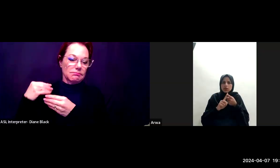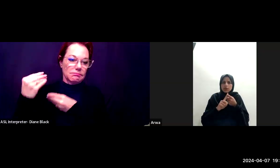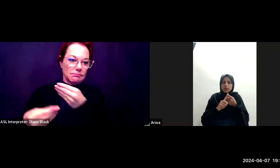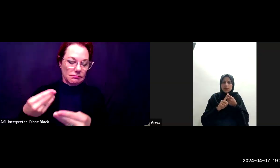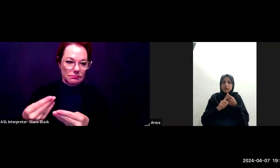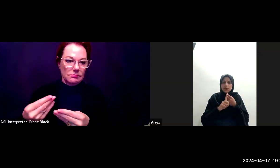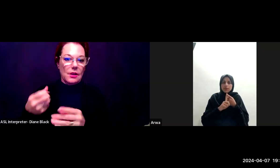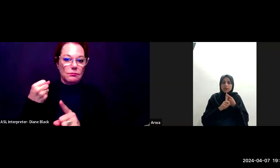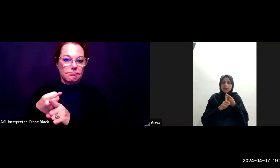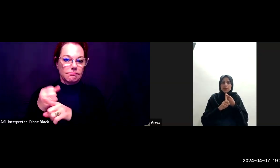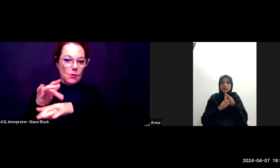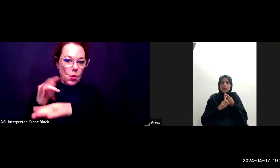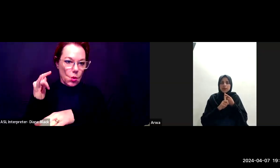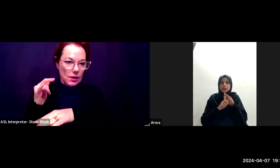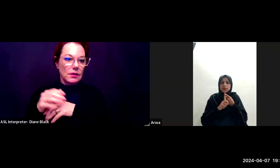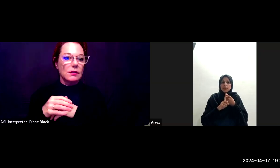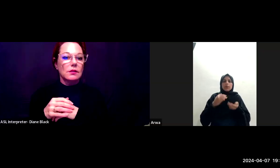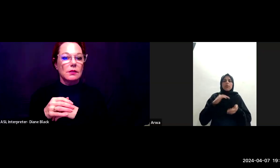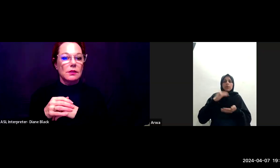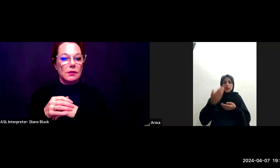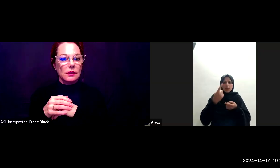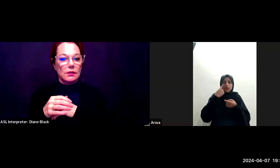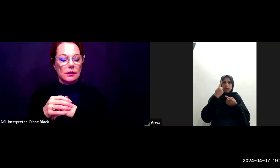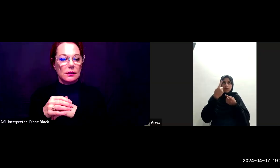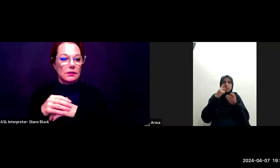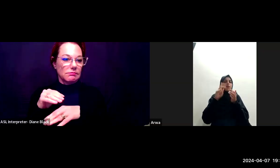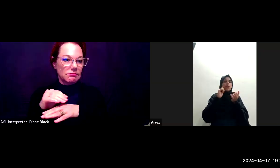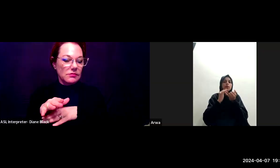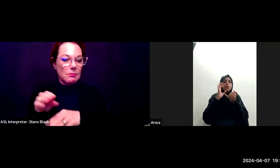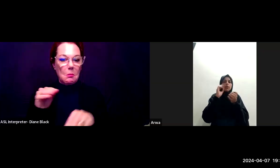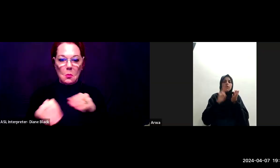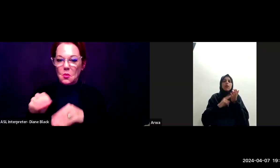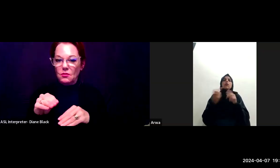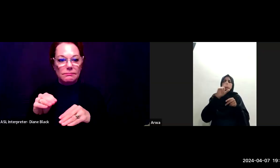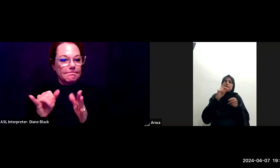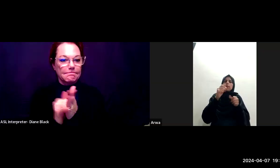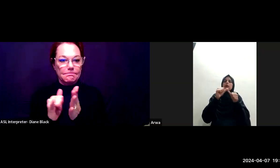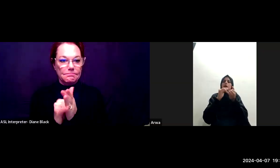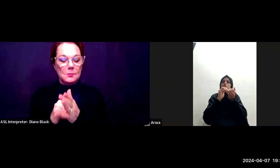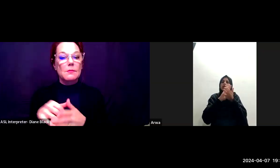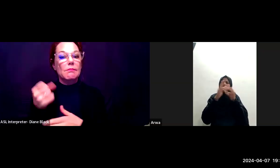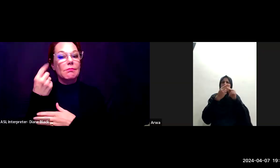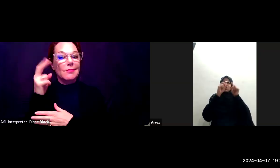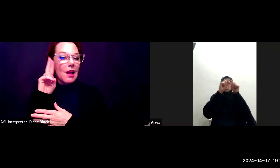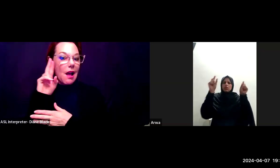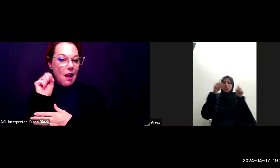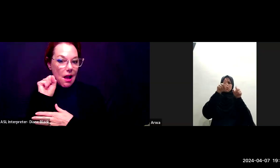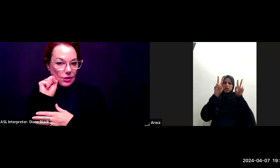make a young child to lose vision. Whereas Ushers is a very slow one, is late in onset in terms